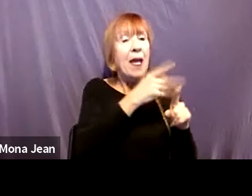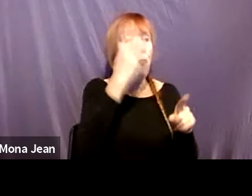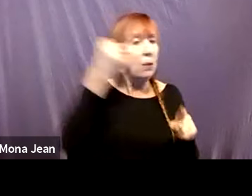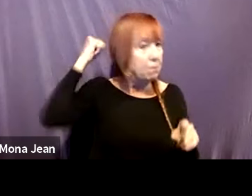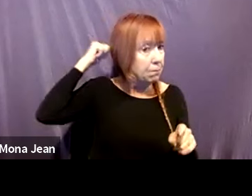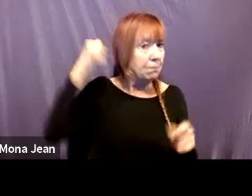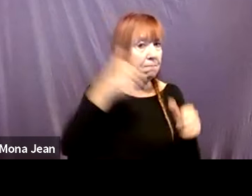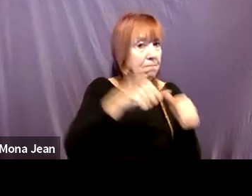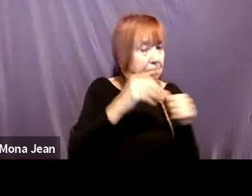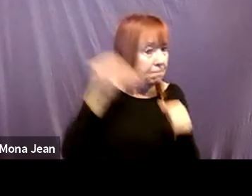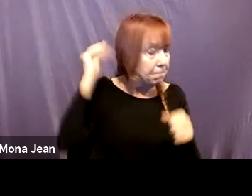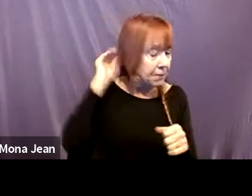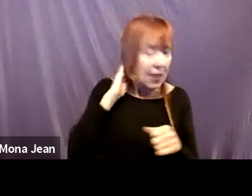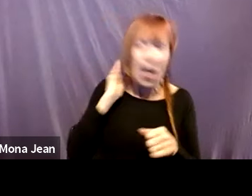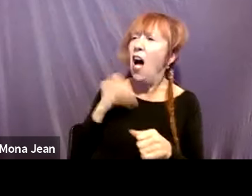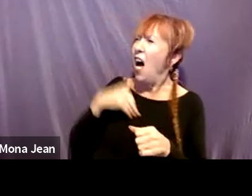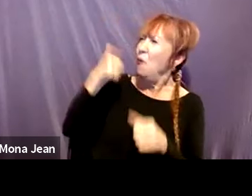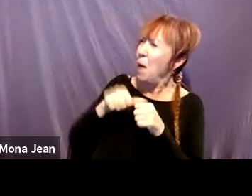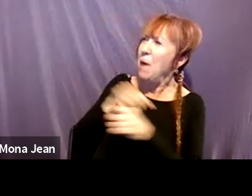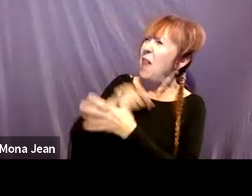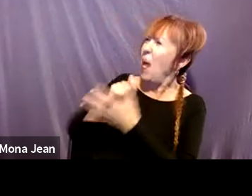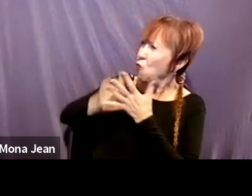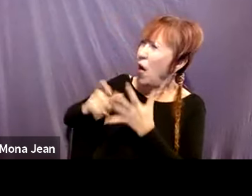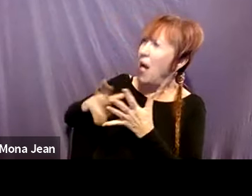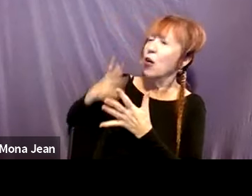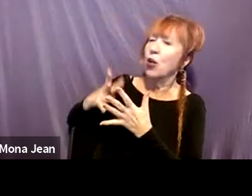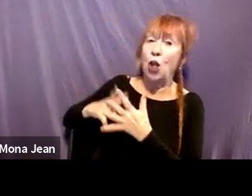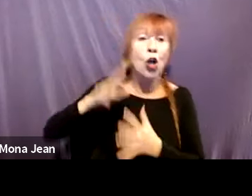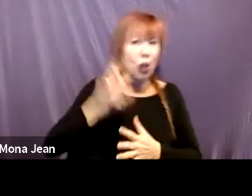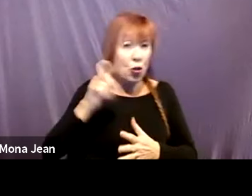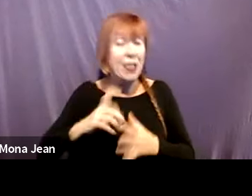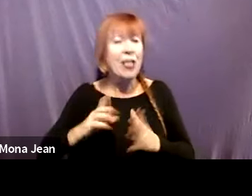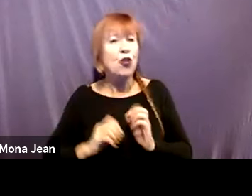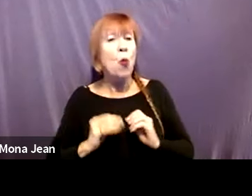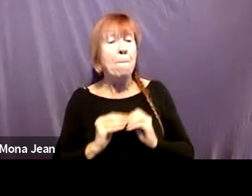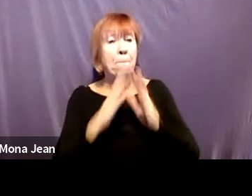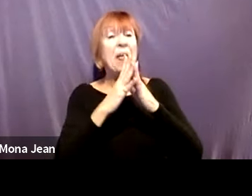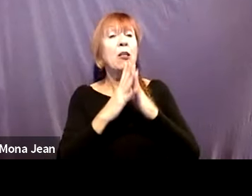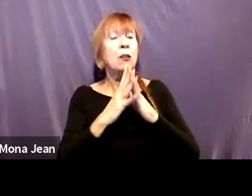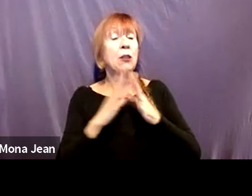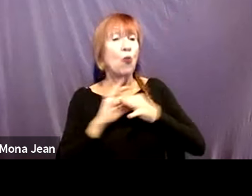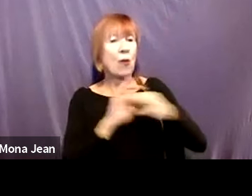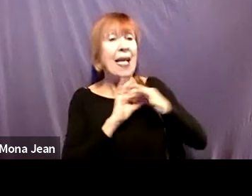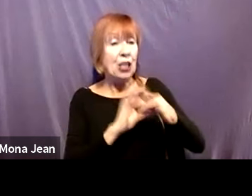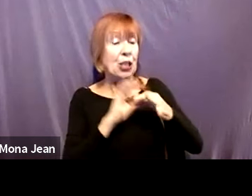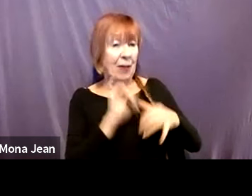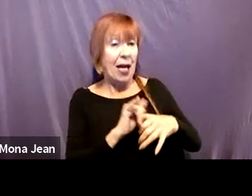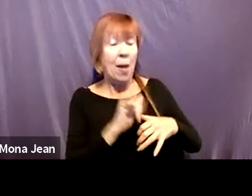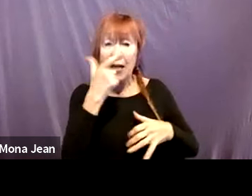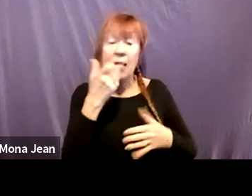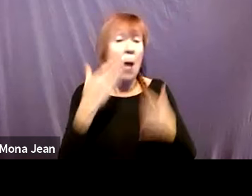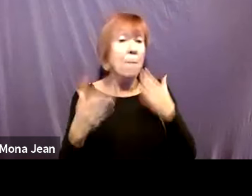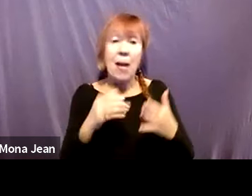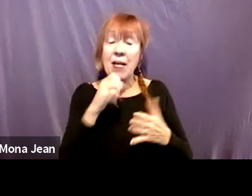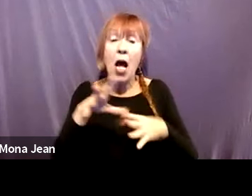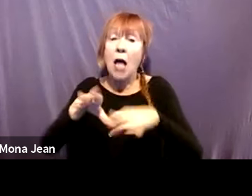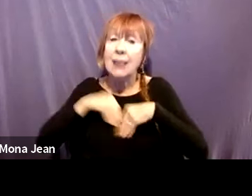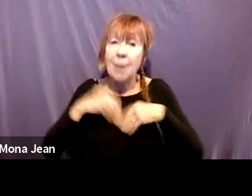but there's something about this writer that we like, and so that's how you build your relationships. Because they may or may not buy from you, but you still want to have that connection